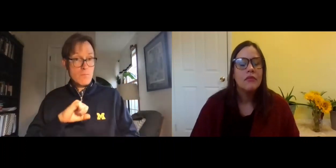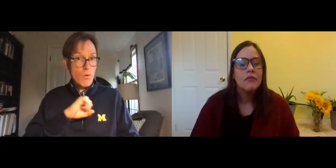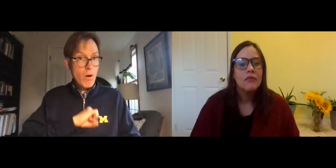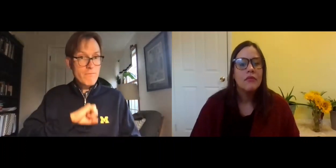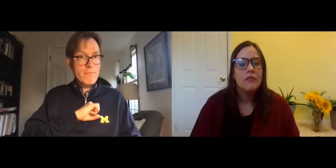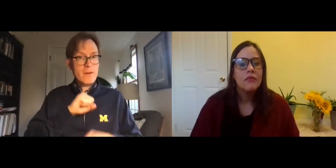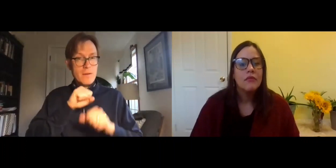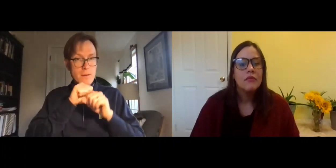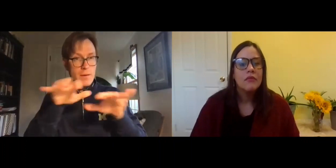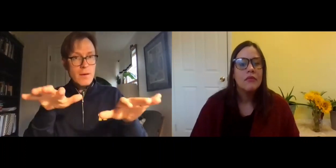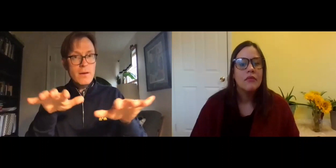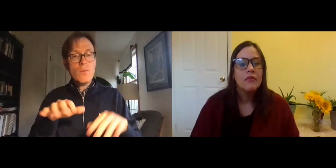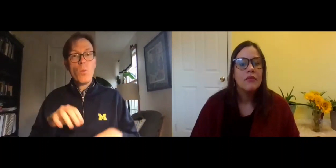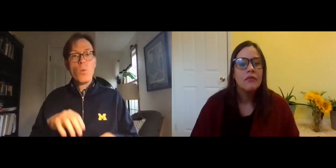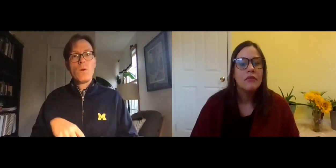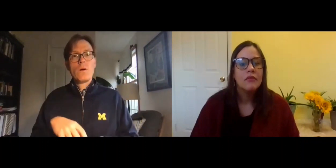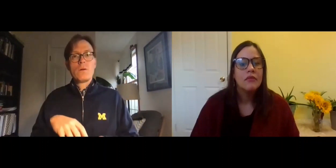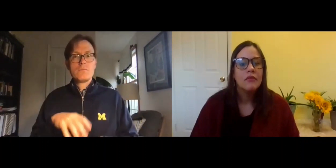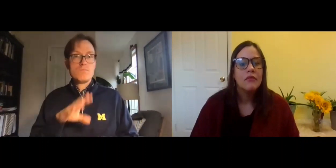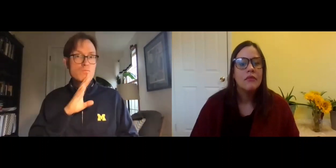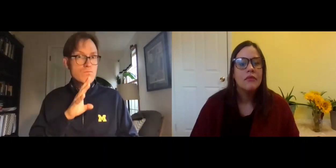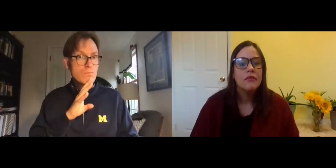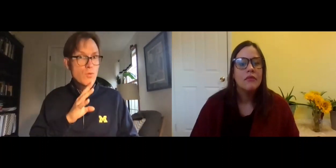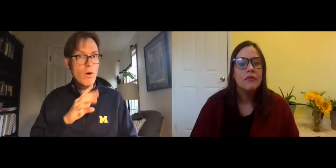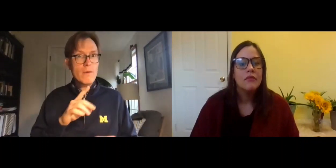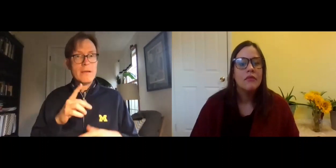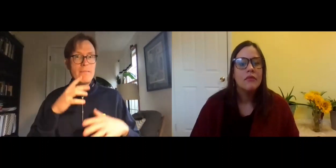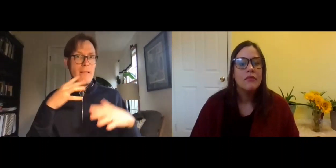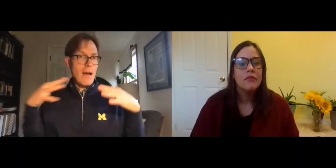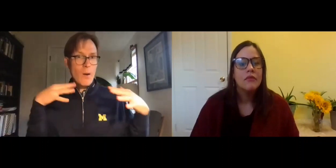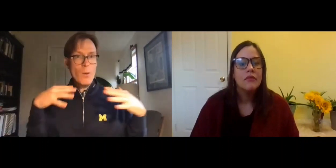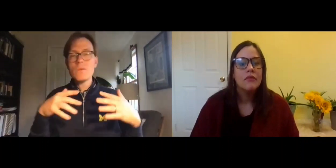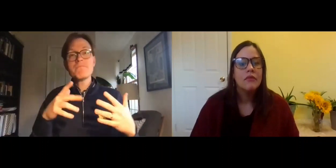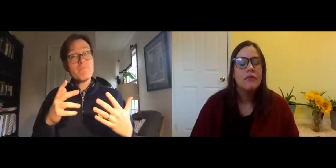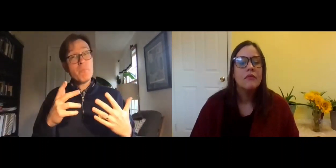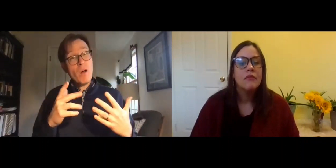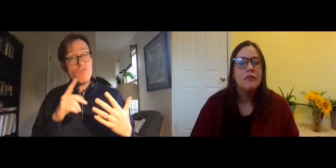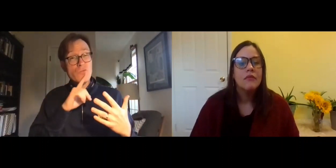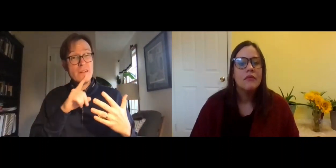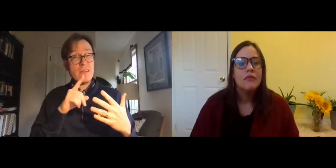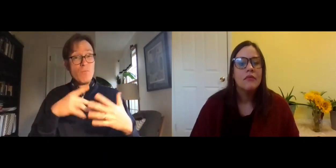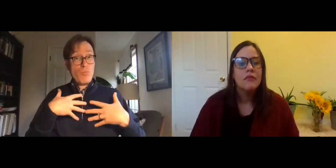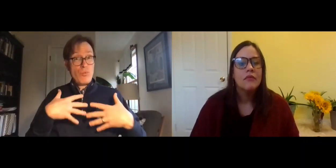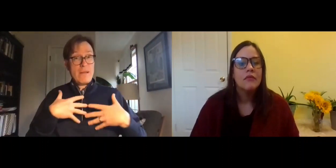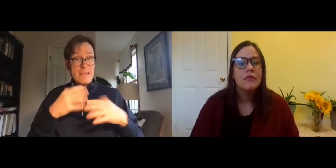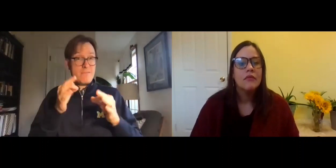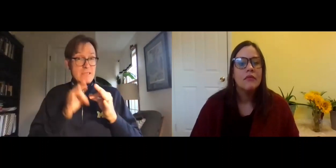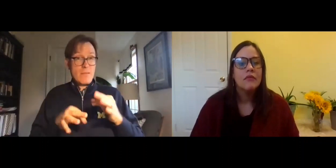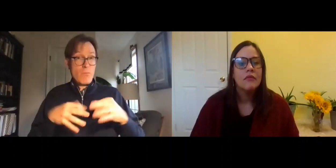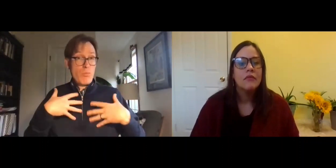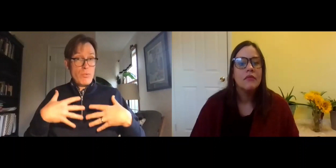possibly spreading a virus because if someone were to cough or sneeze or even talk loudly;